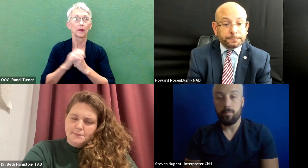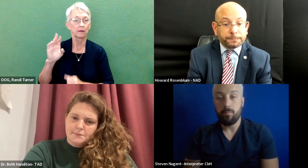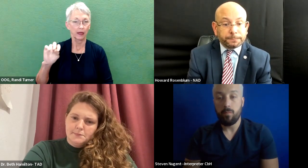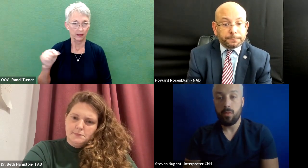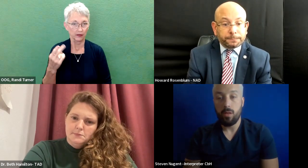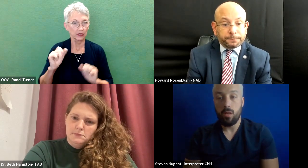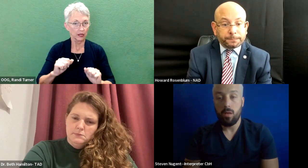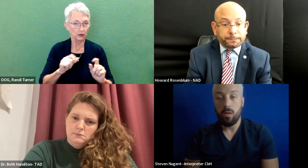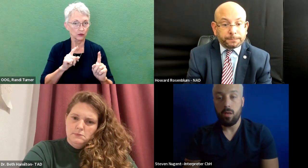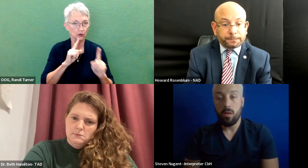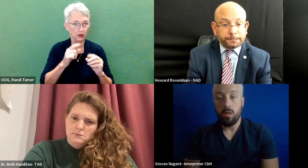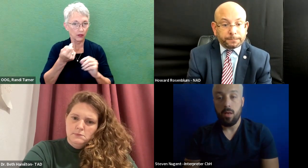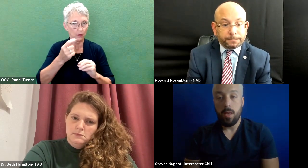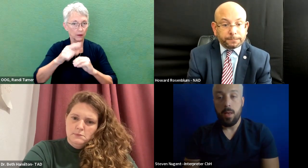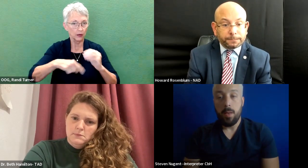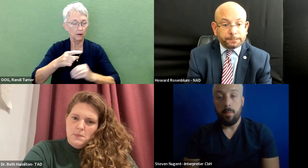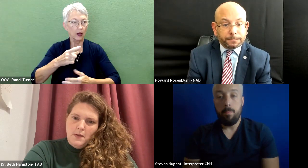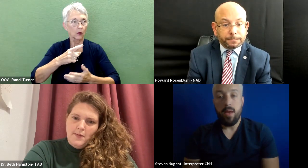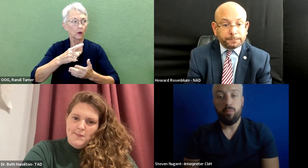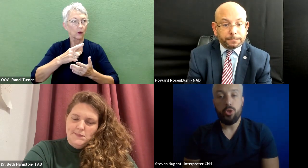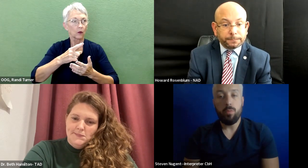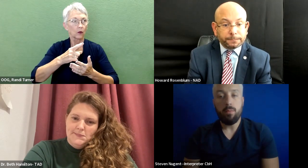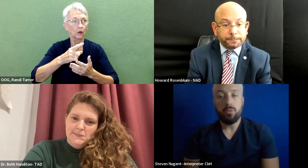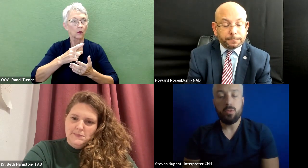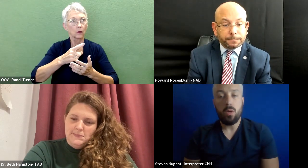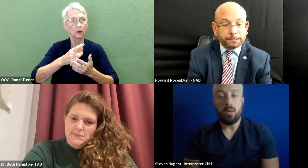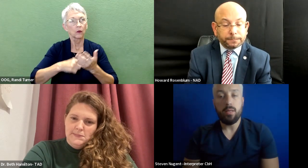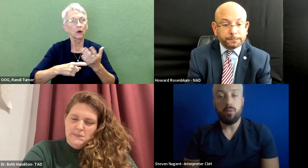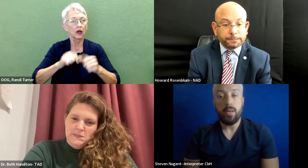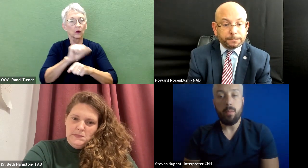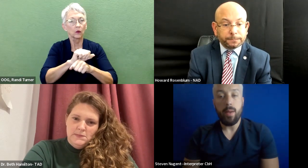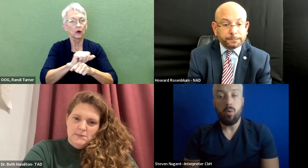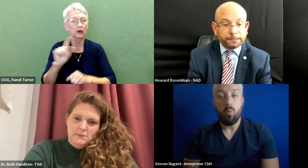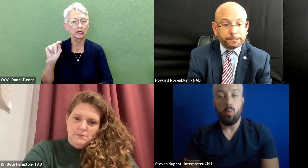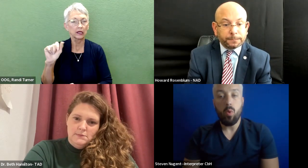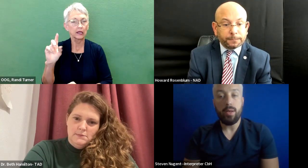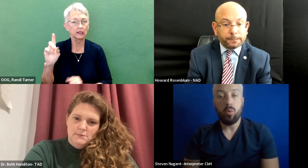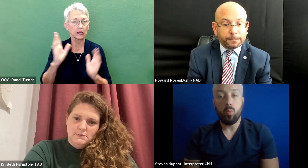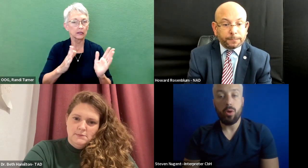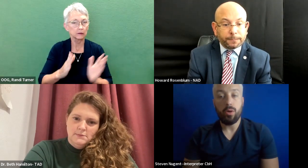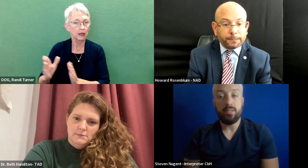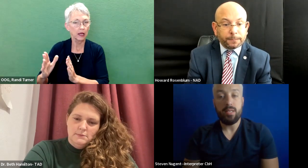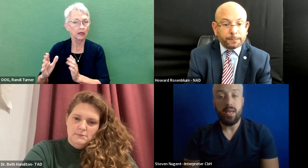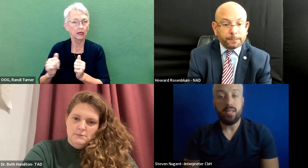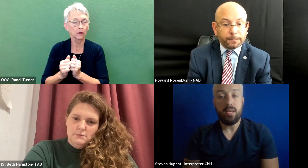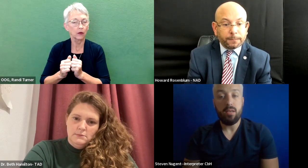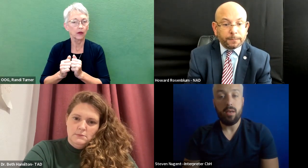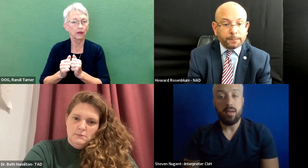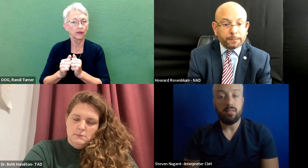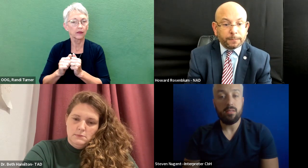the FCC has been on that establishing that for 988.